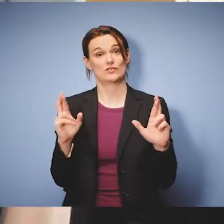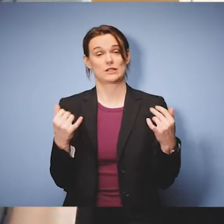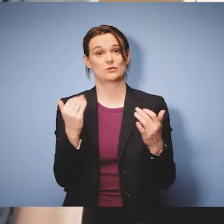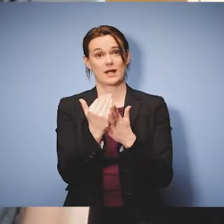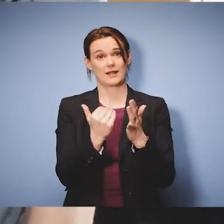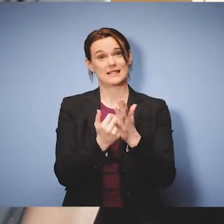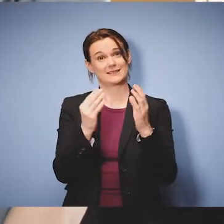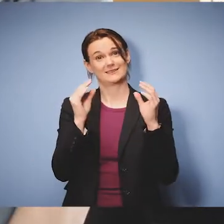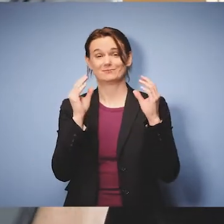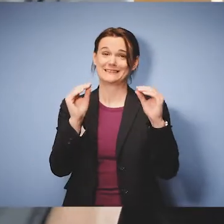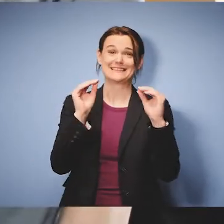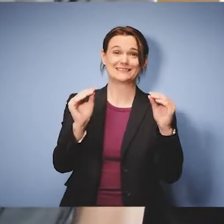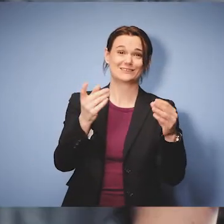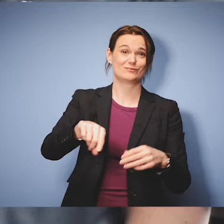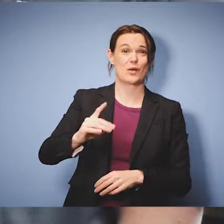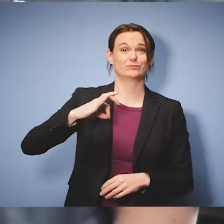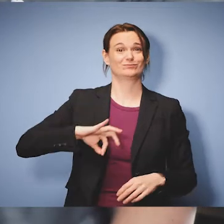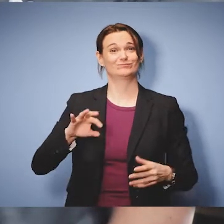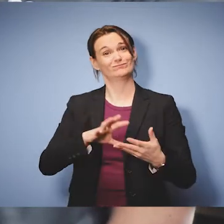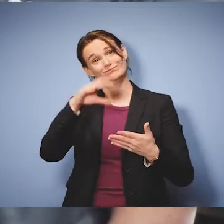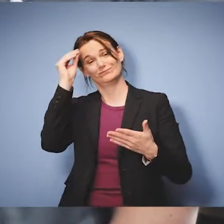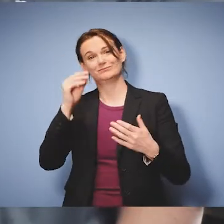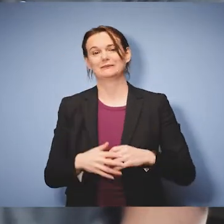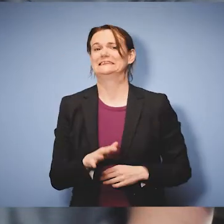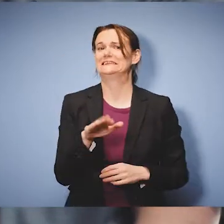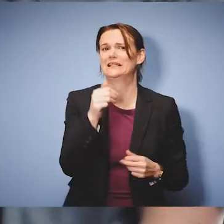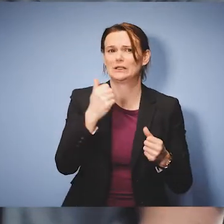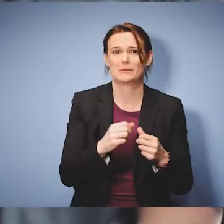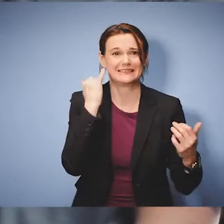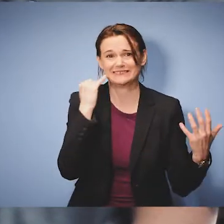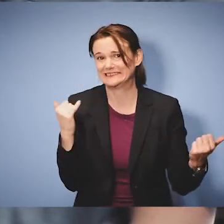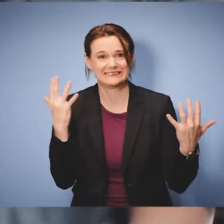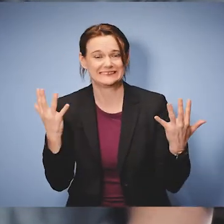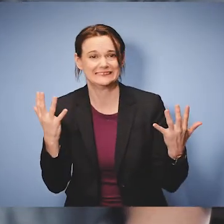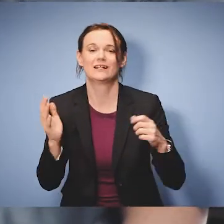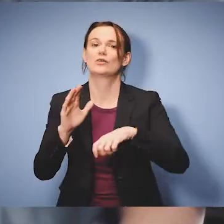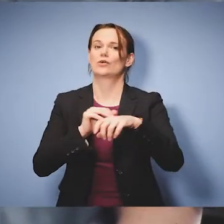will help you out with your task. And remember if you ever get in over your head, always call a professional.